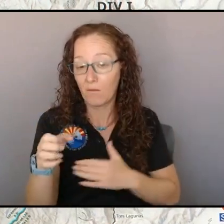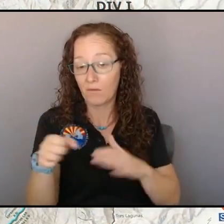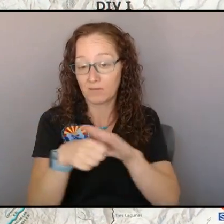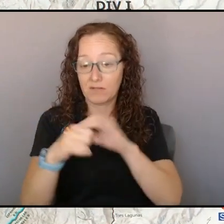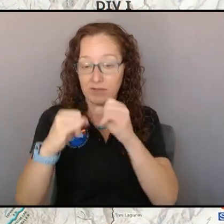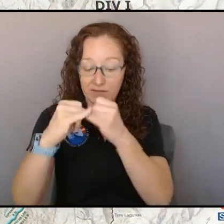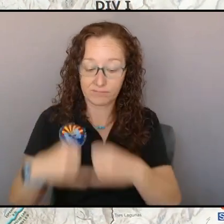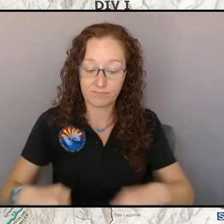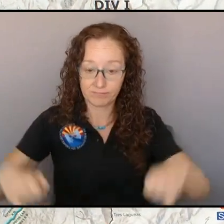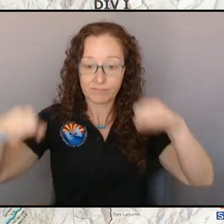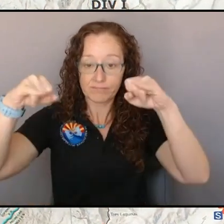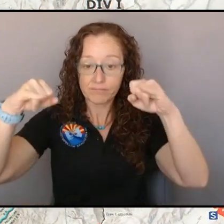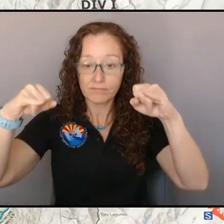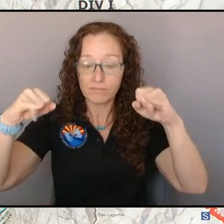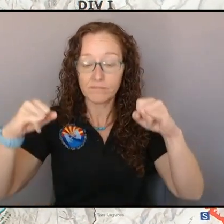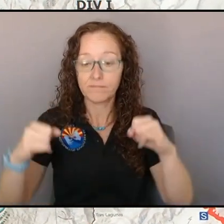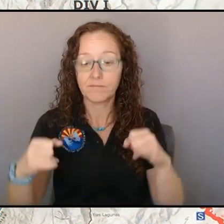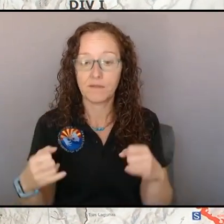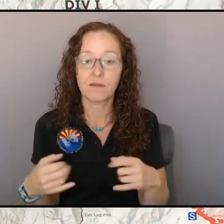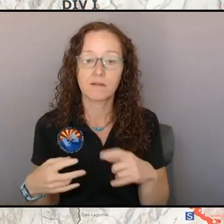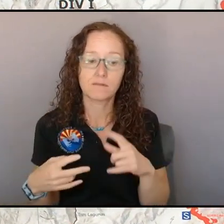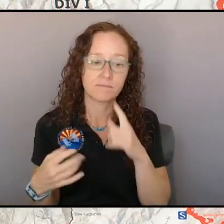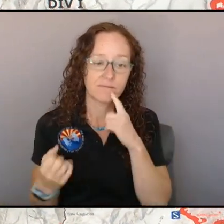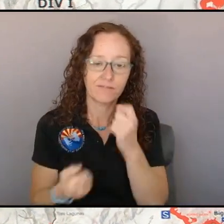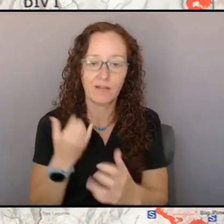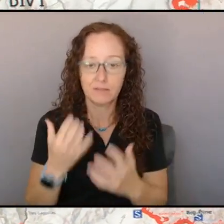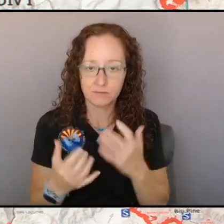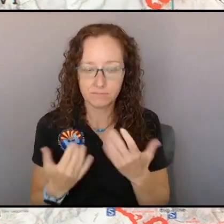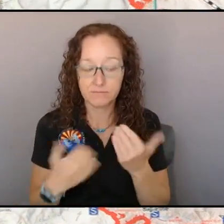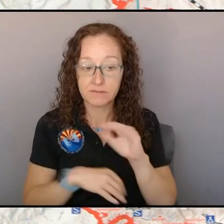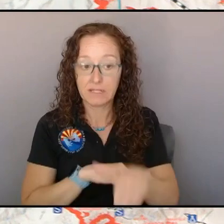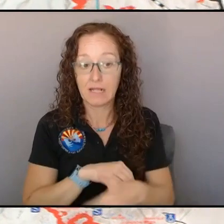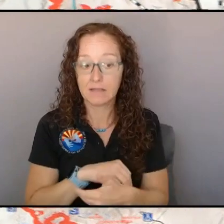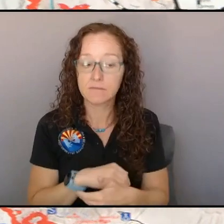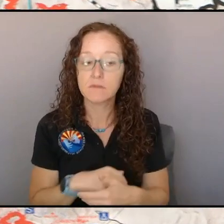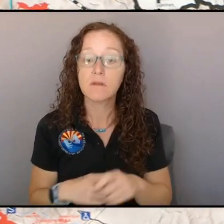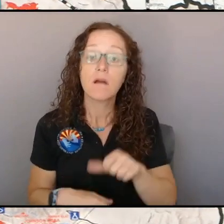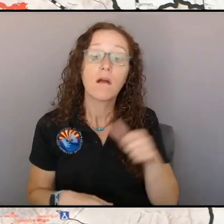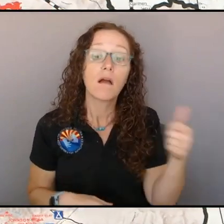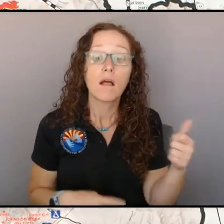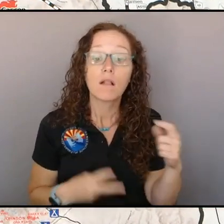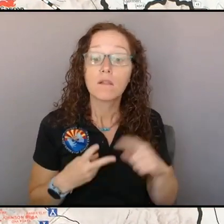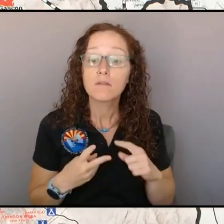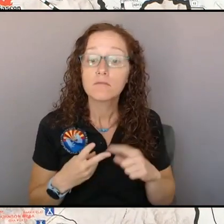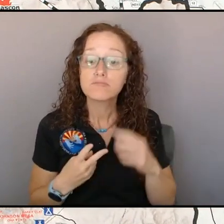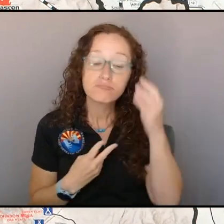Hermits Peak and Calf Canyon Fire as we go into tonight. Now, the other thing to think of tonight, we're going to continue to have